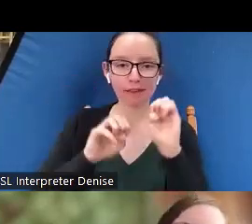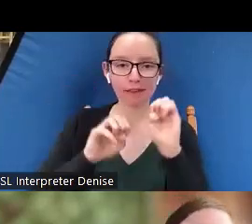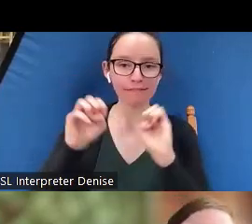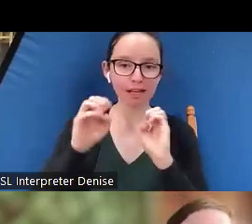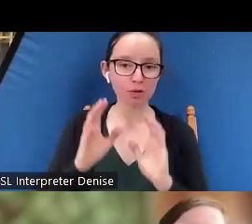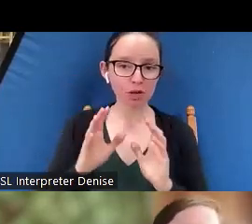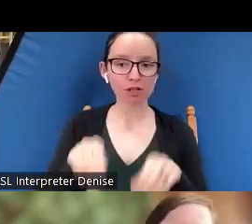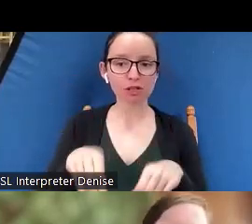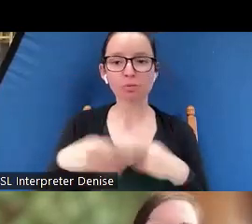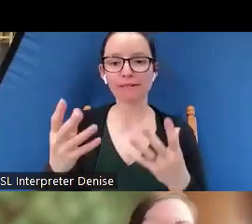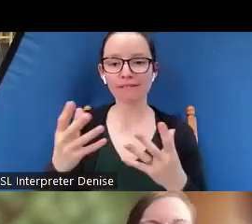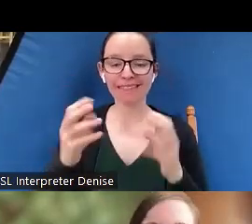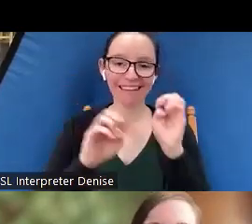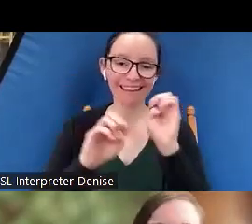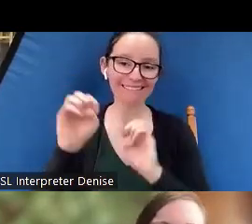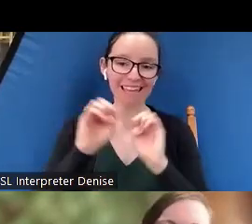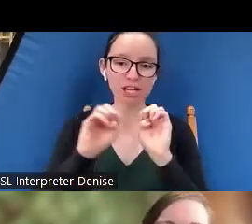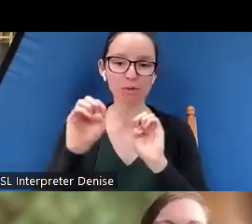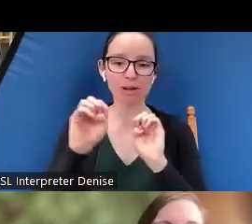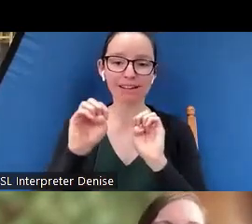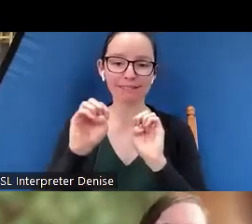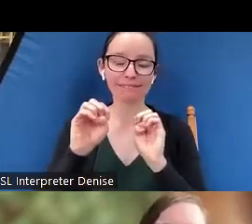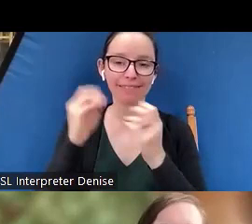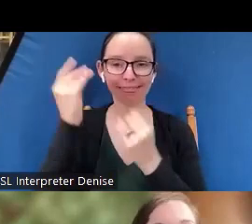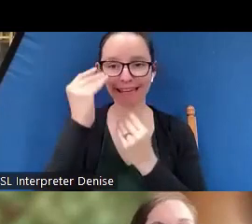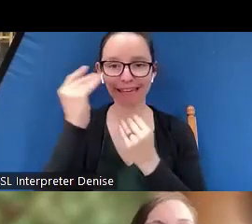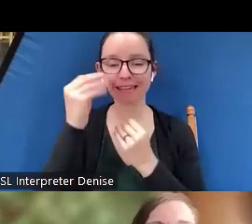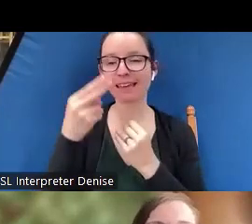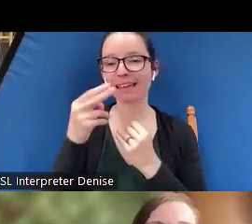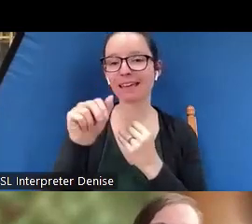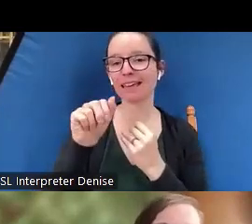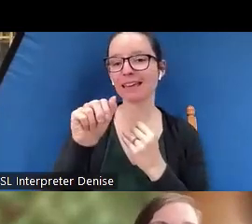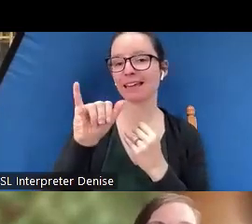Hailey nicely teed up in the last part of the webinar, but we also